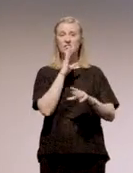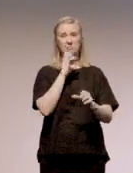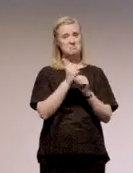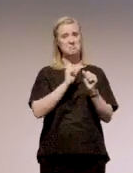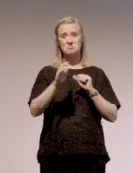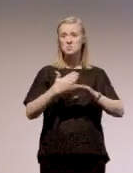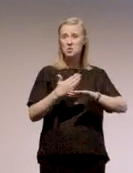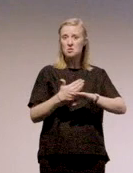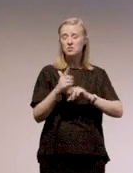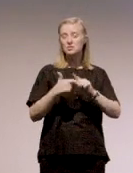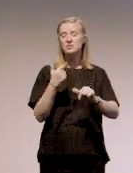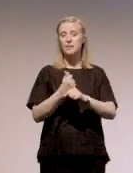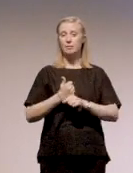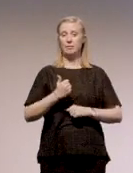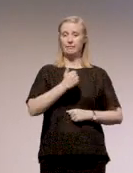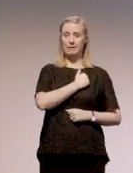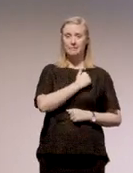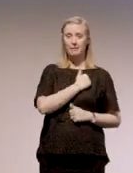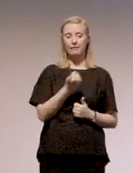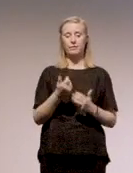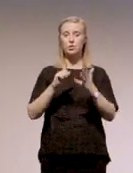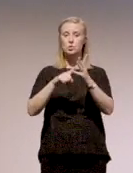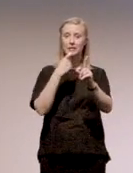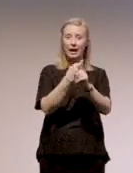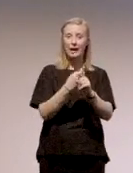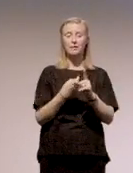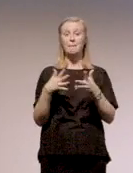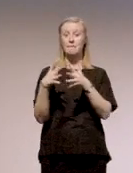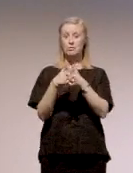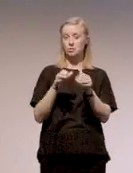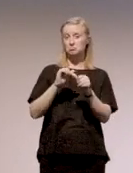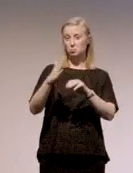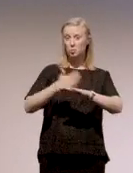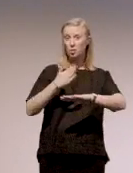the UK and some excellent work in America and from our take, why reinvent the wheel.?